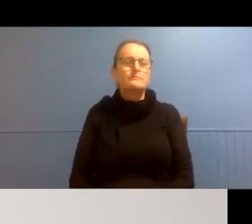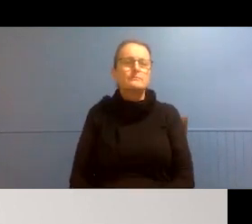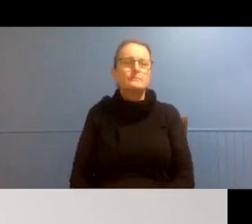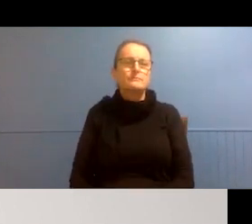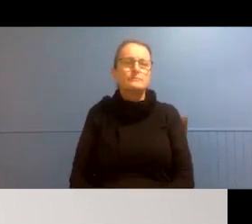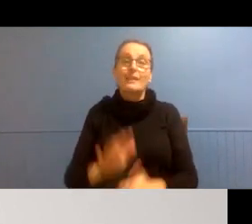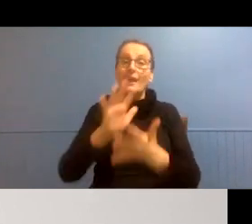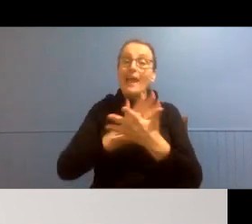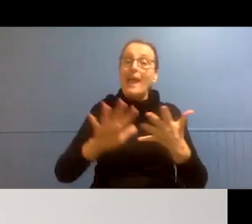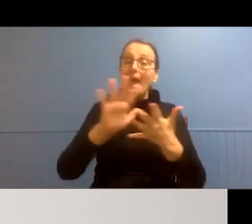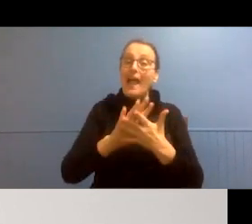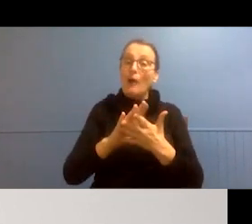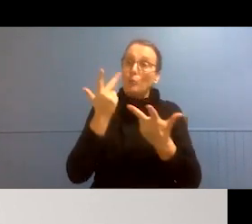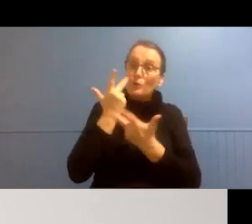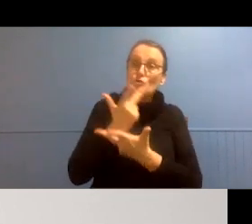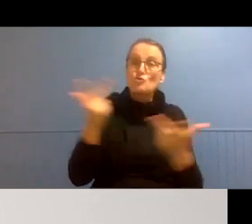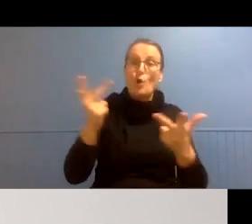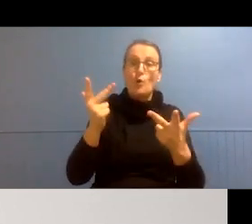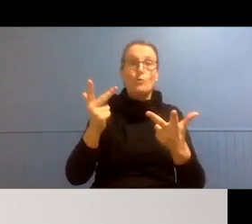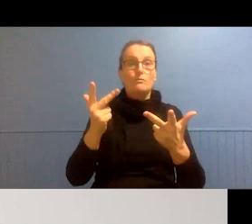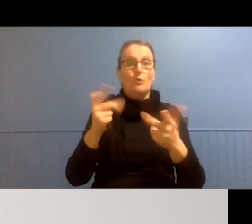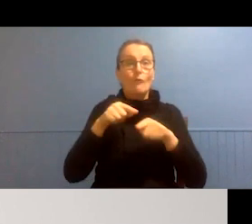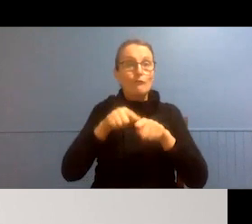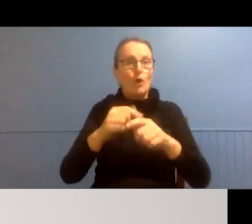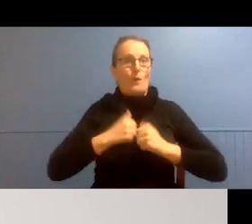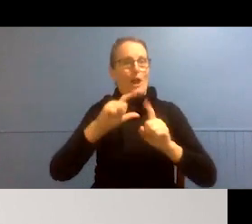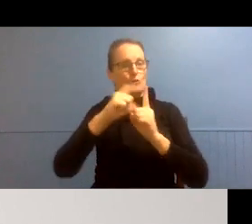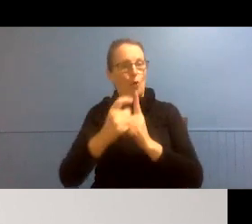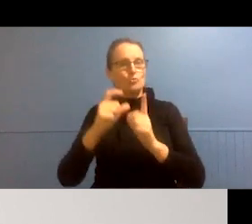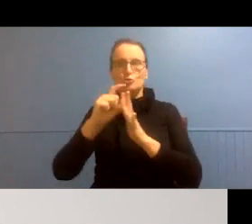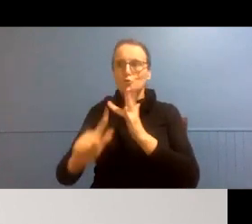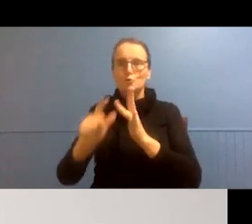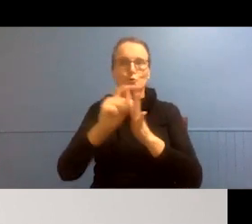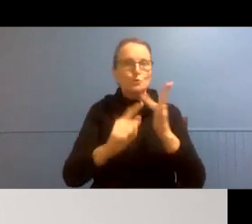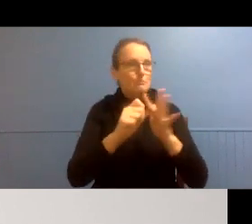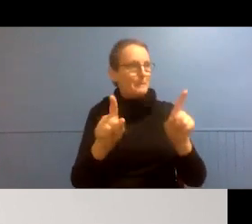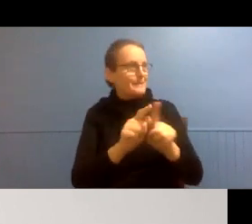our culture may be like the people who are around us, and they may look